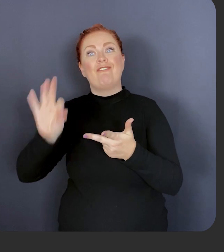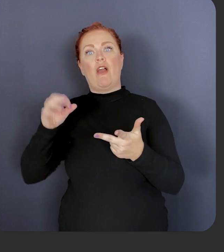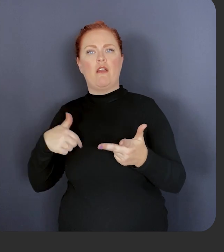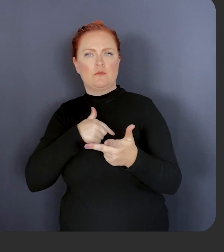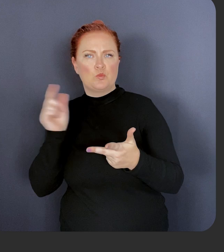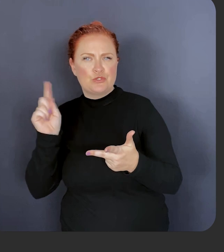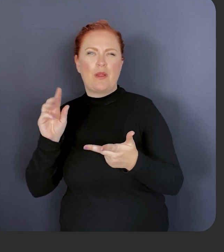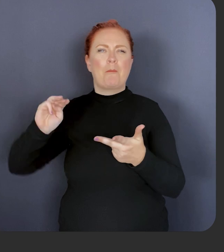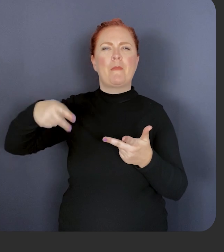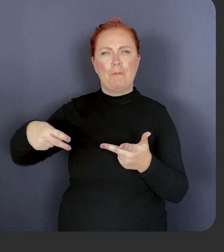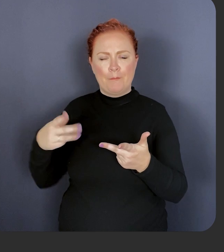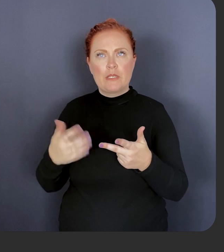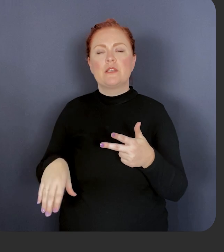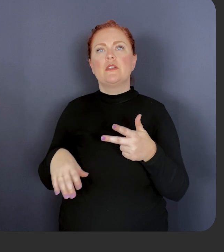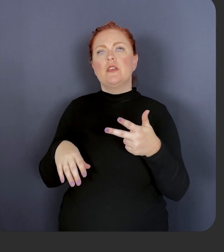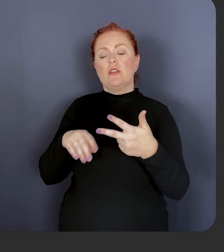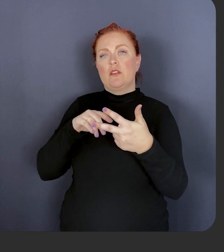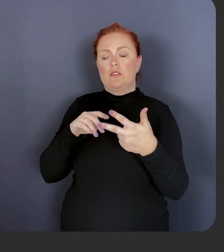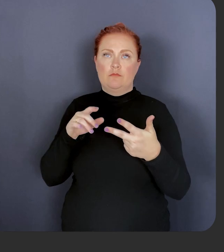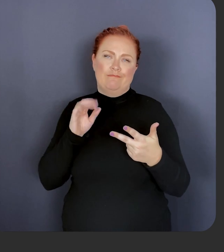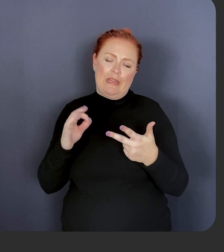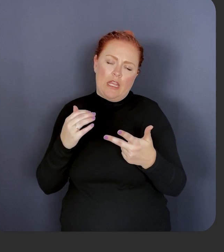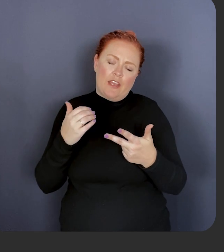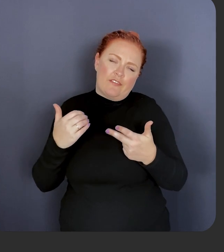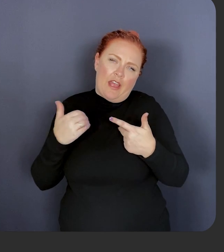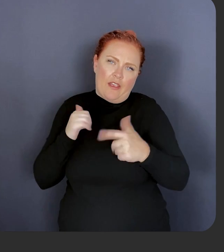So this is like a map, if I had location services that